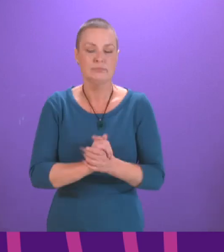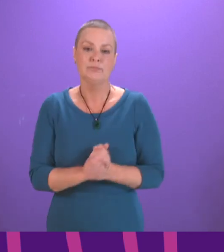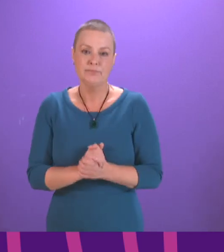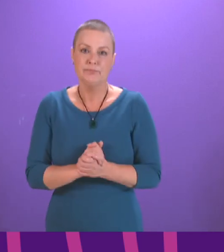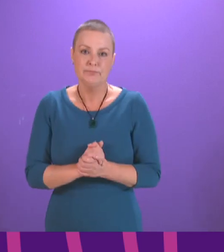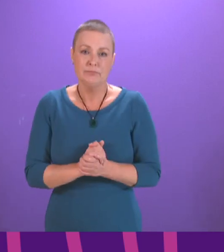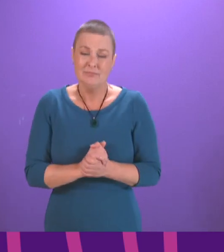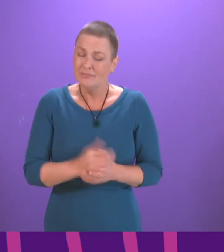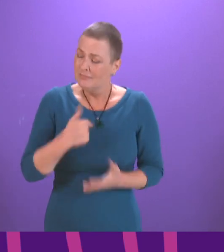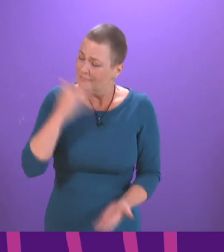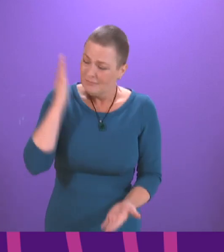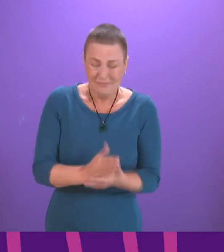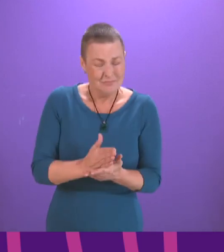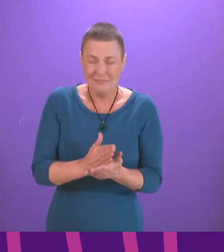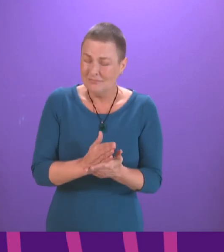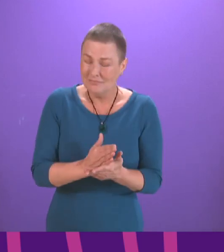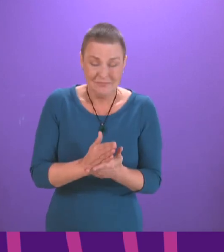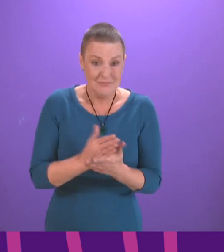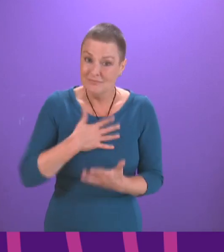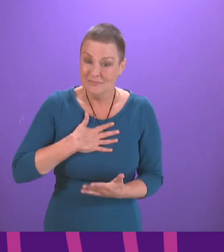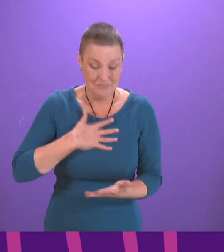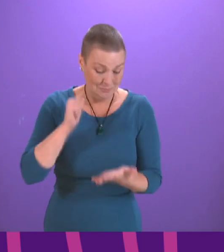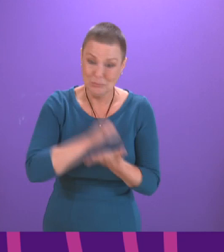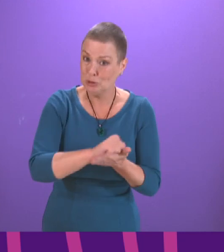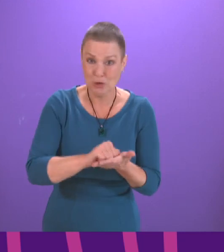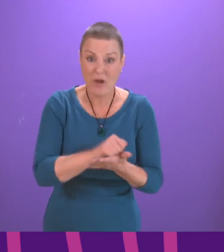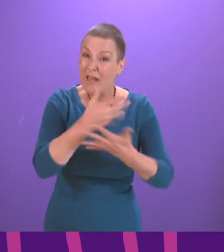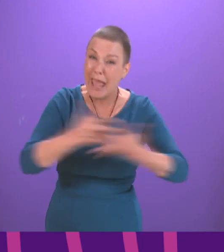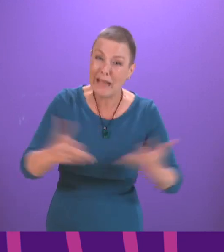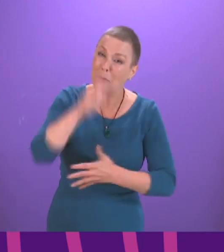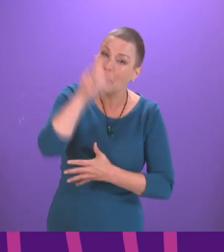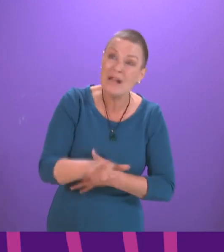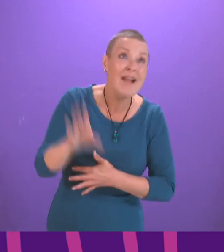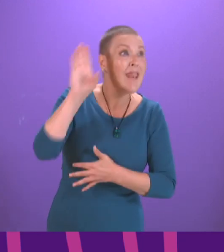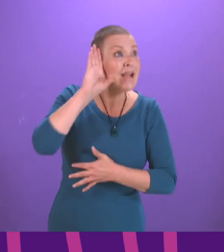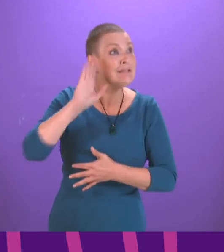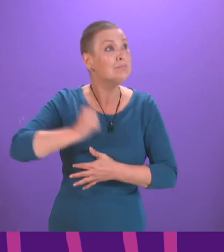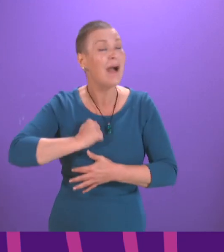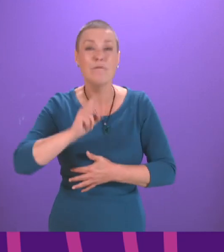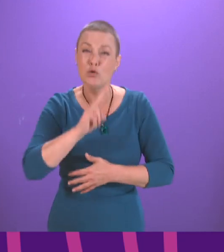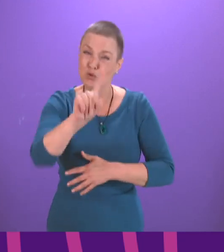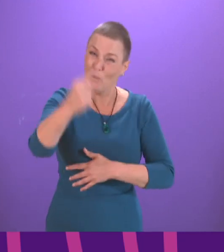I sincerely apologise if anybody listening to me at any time thinks that I am in any